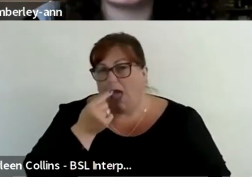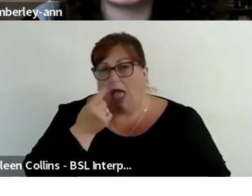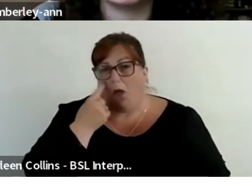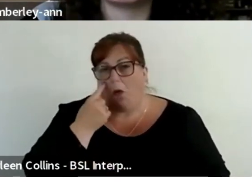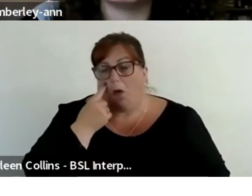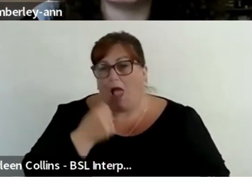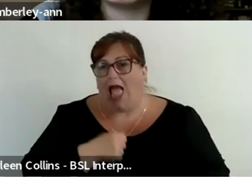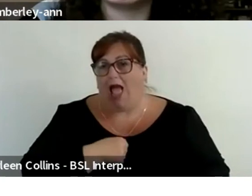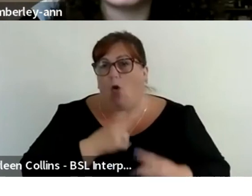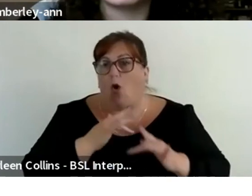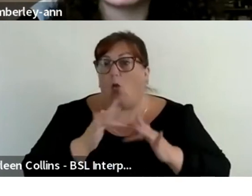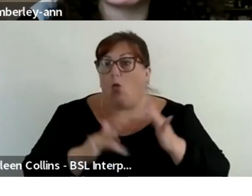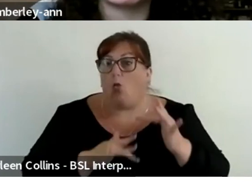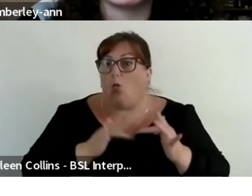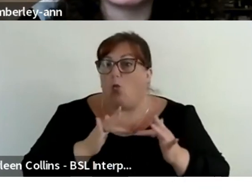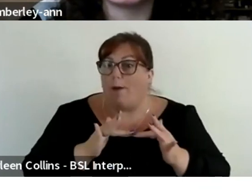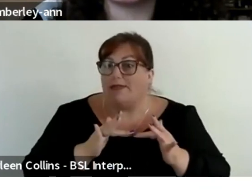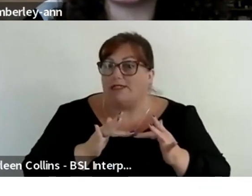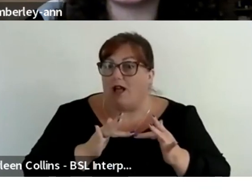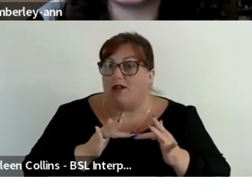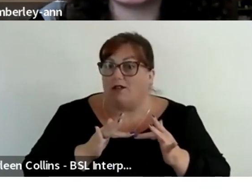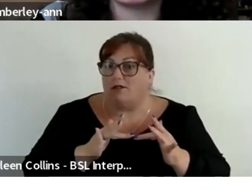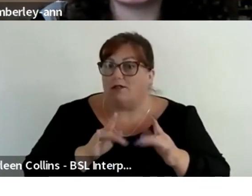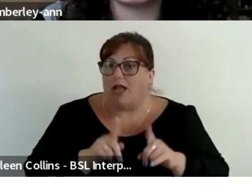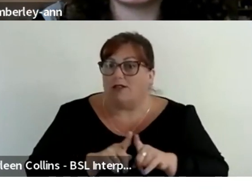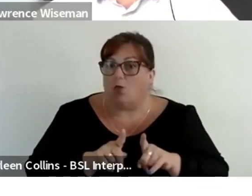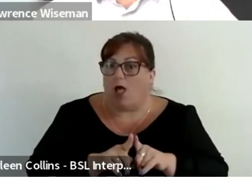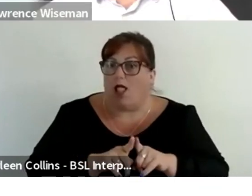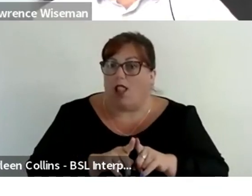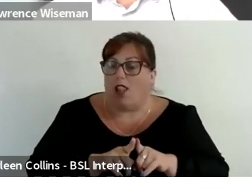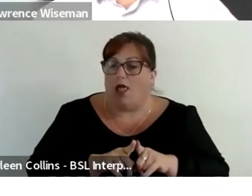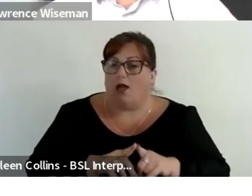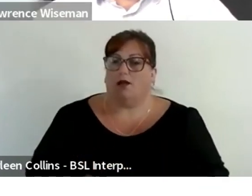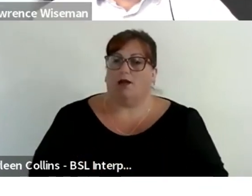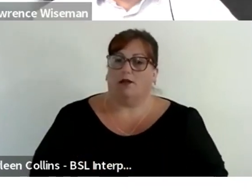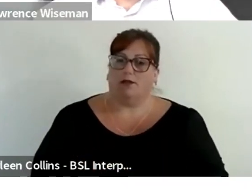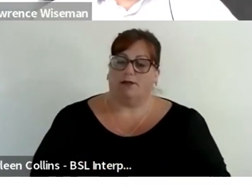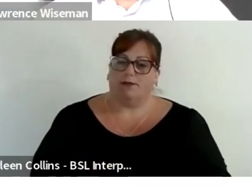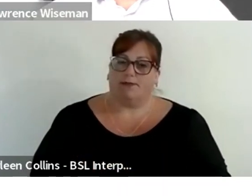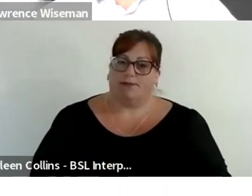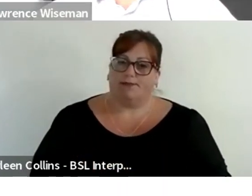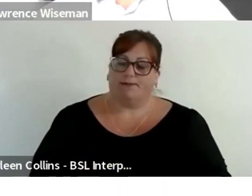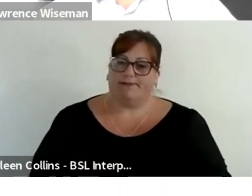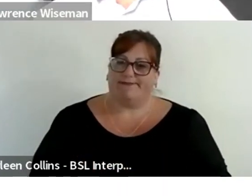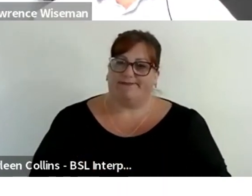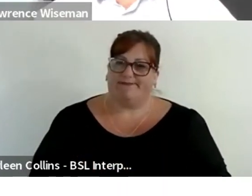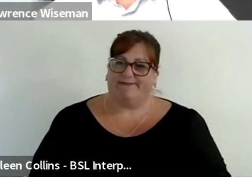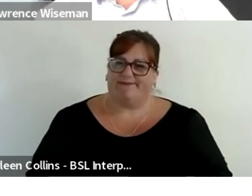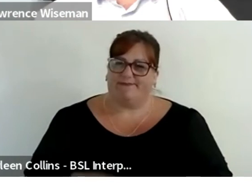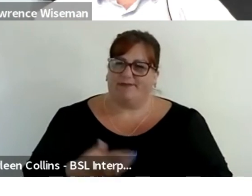reflections from personal experience? I would pick up on one thing. I was reading Margaret's question.